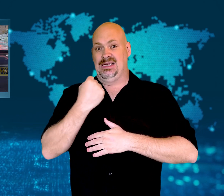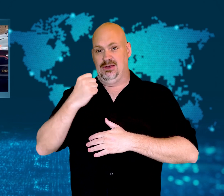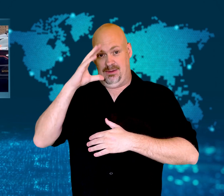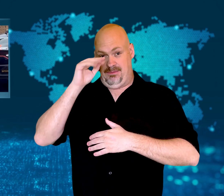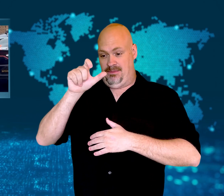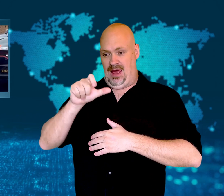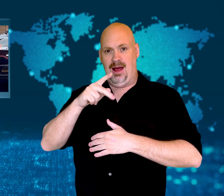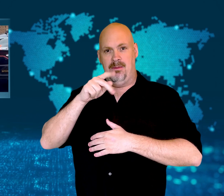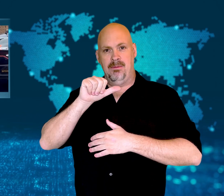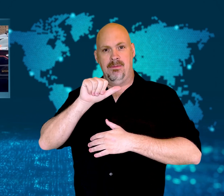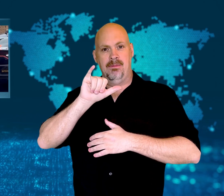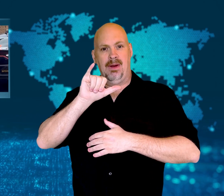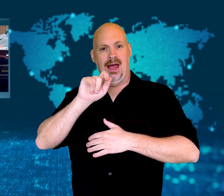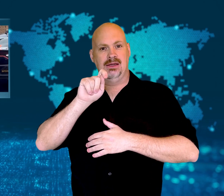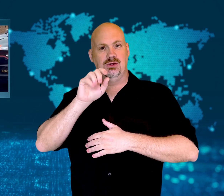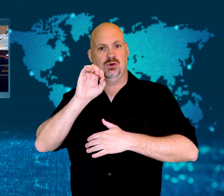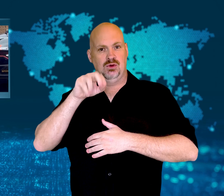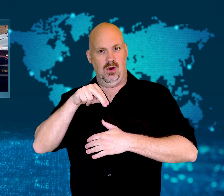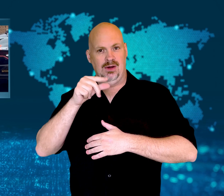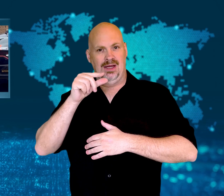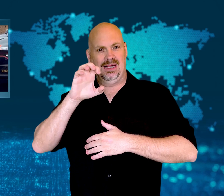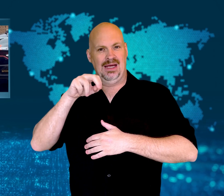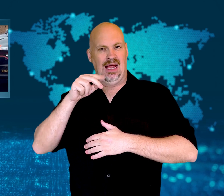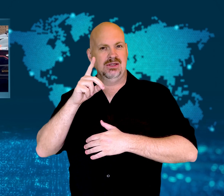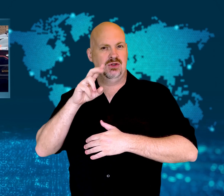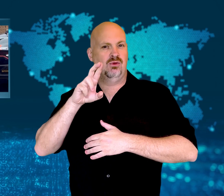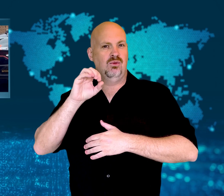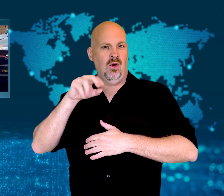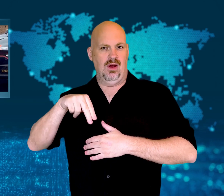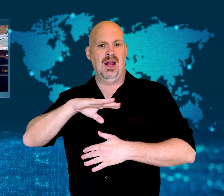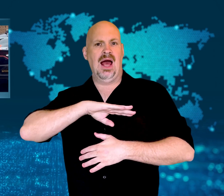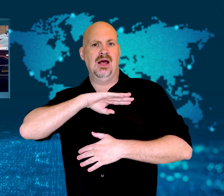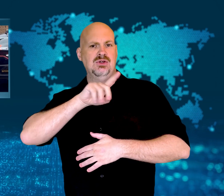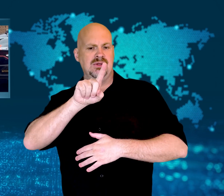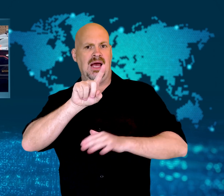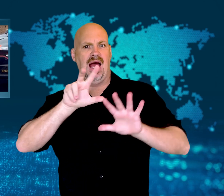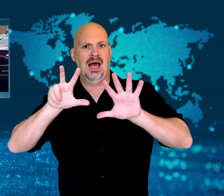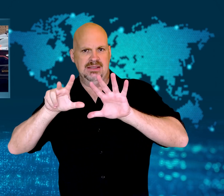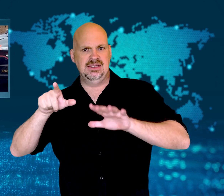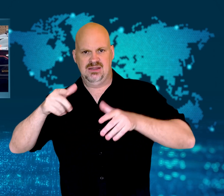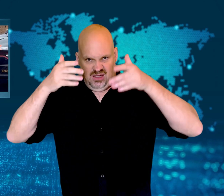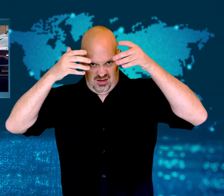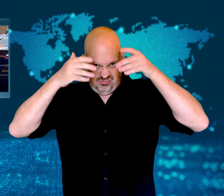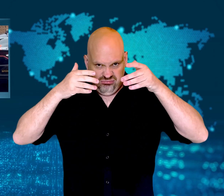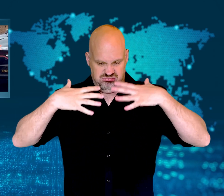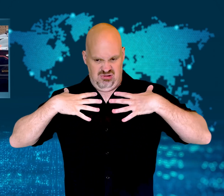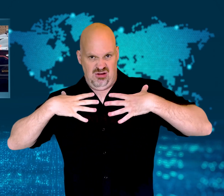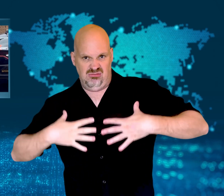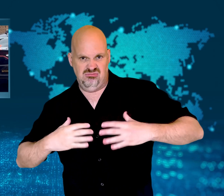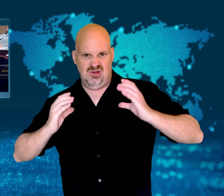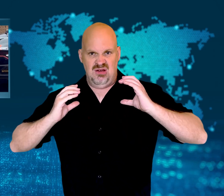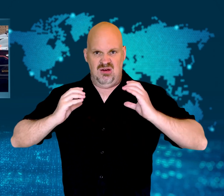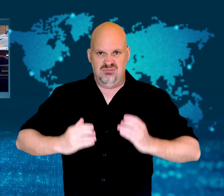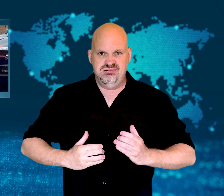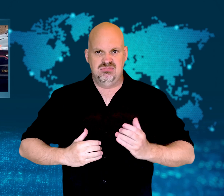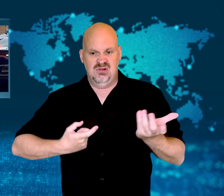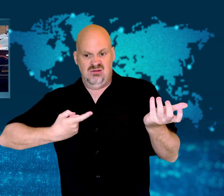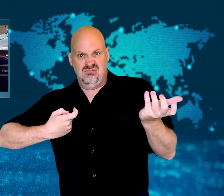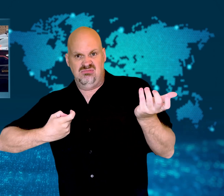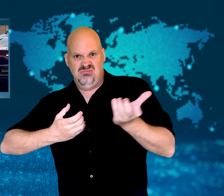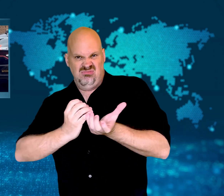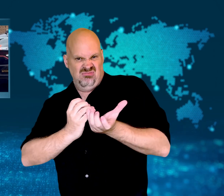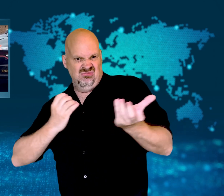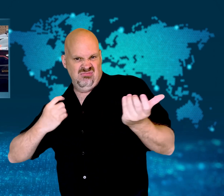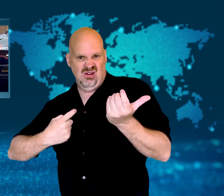and an assault-type rifle, drove to Buffalo from his hometown a few hours away.